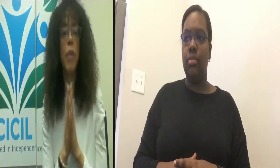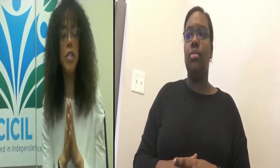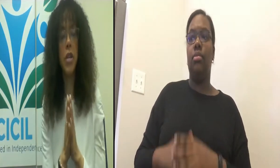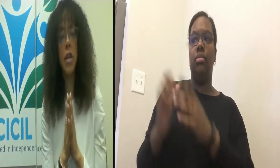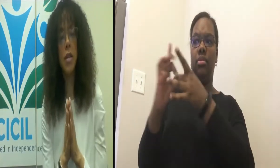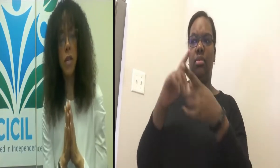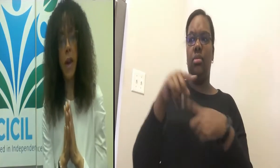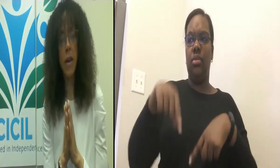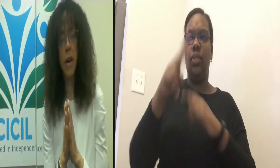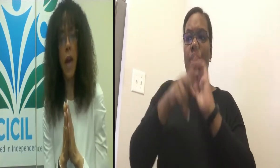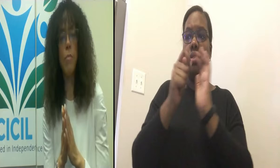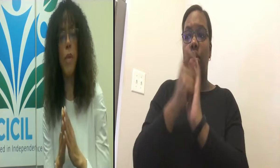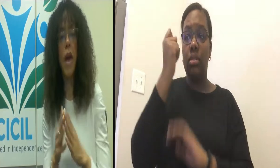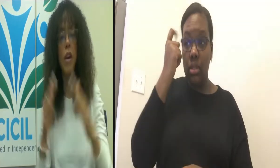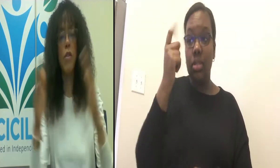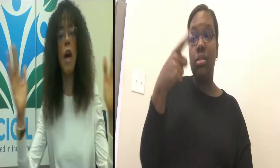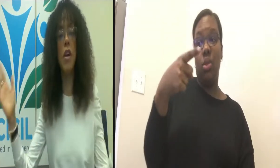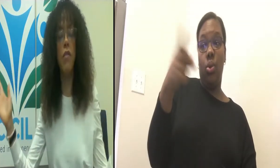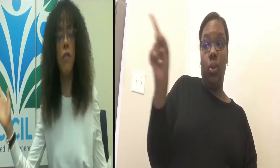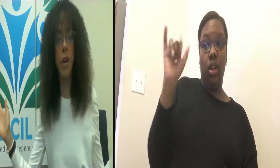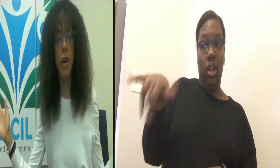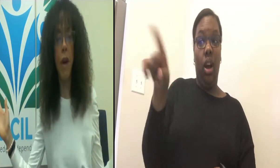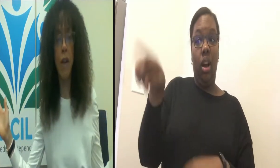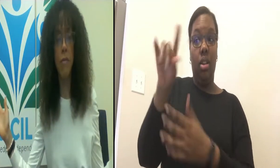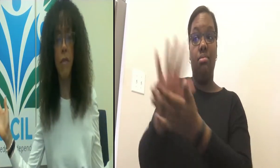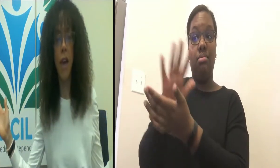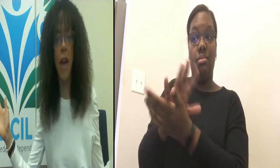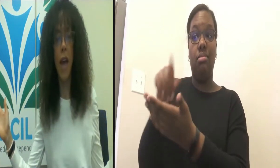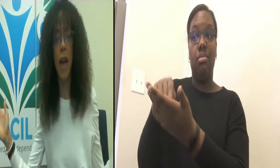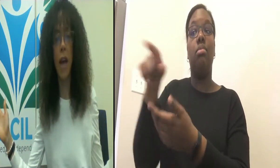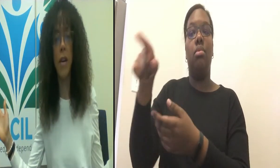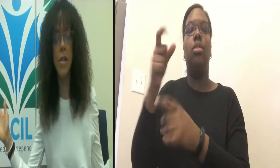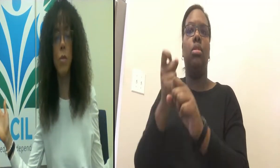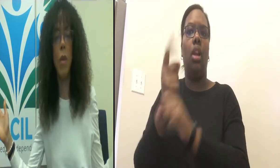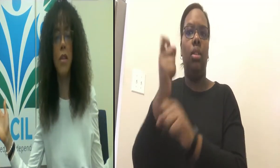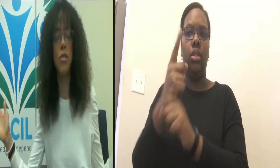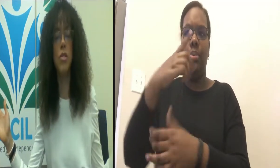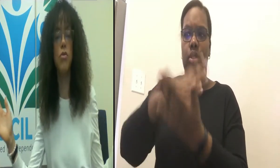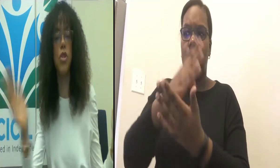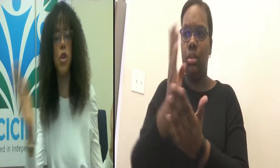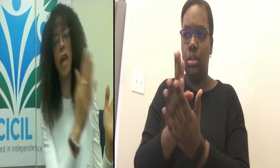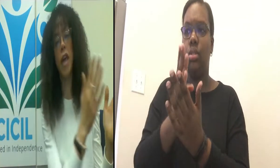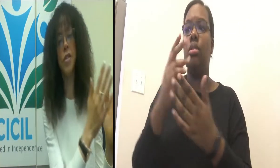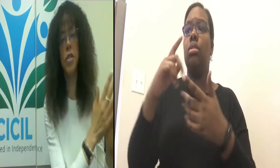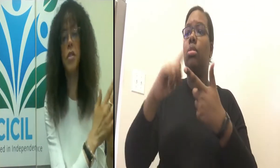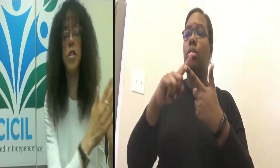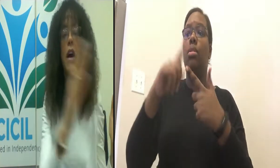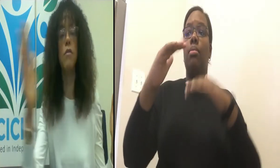far as the numbers are concerned so the budget - the budget is like a panoramic